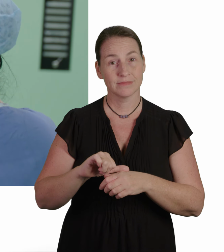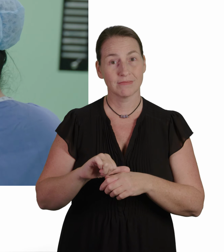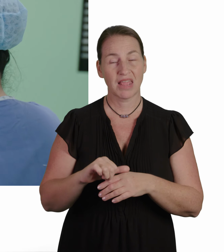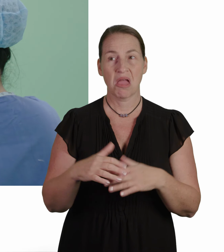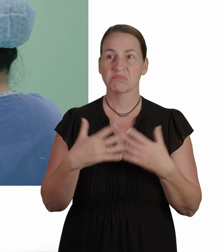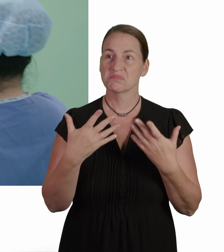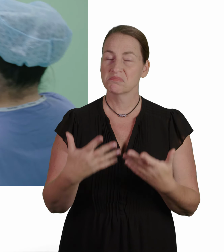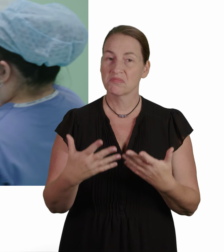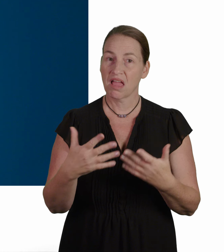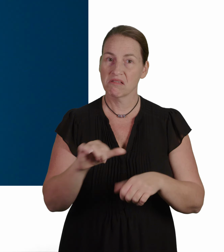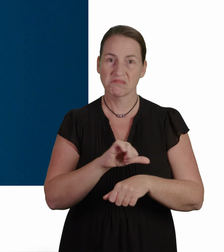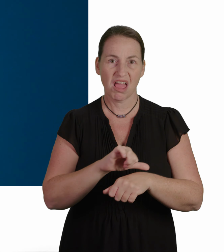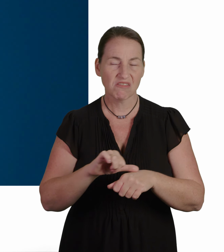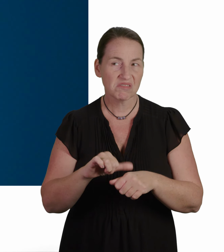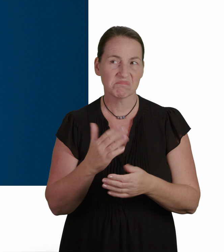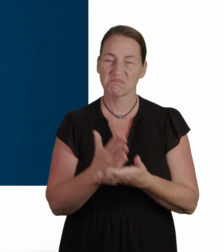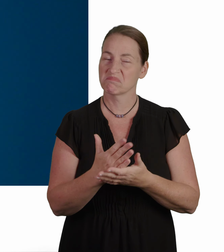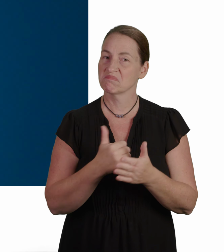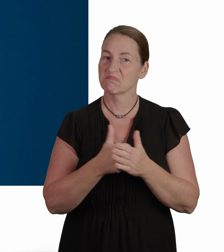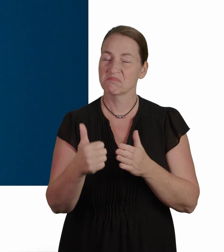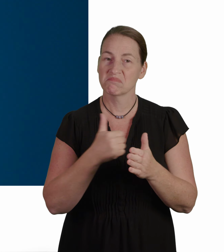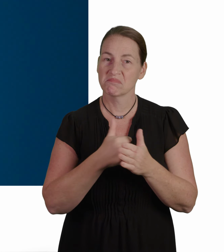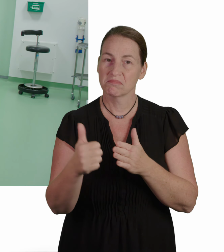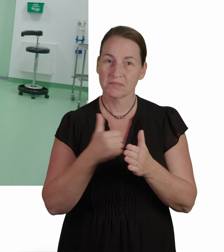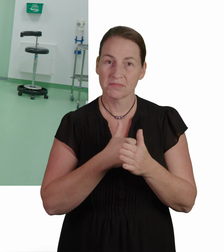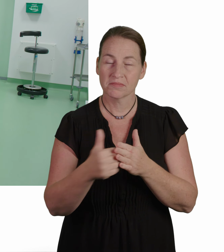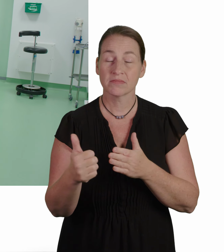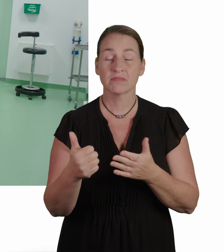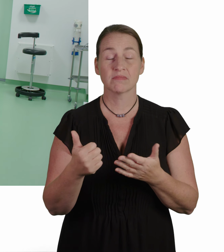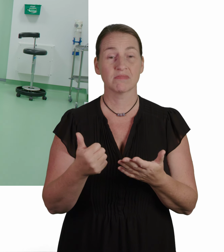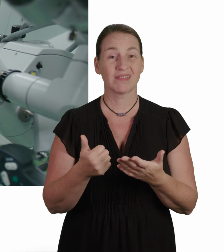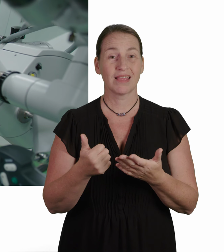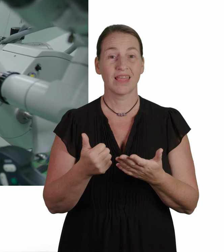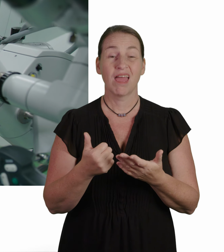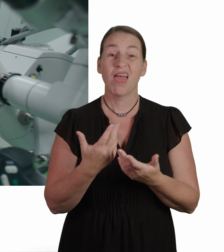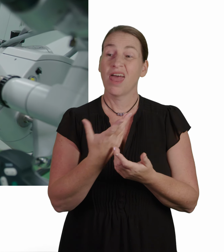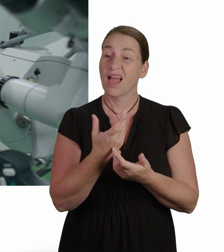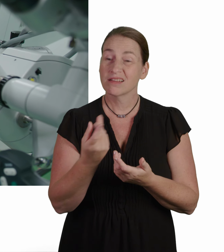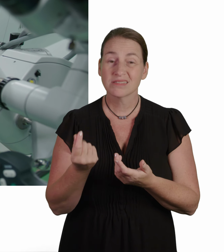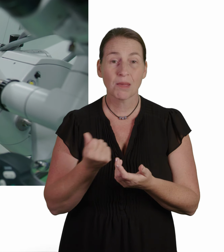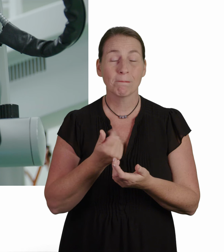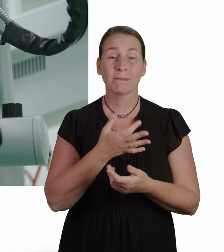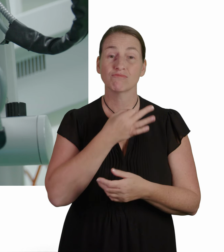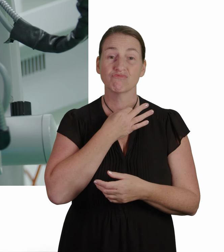nowadays is relatively routine, straightforward surgery. Like any operation, there are some risks